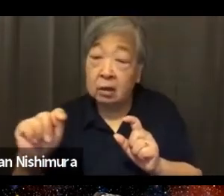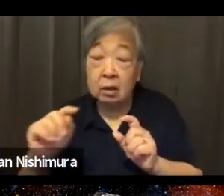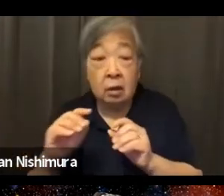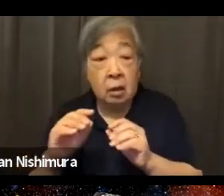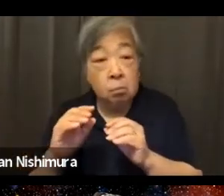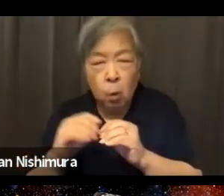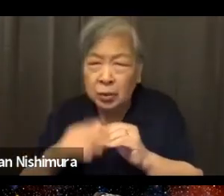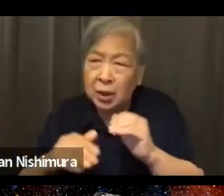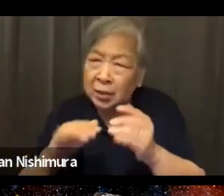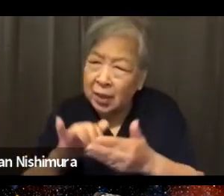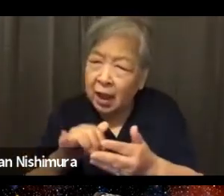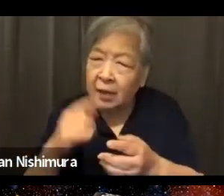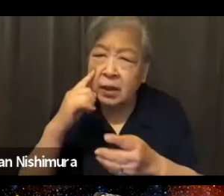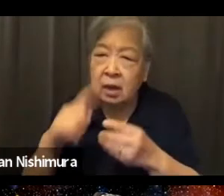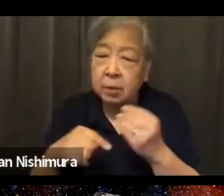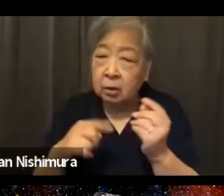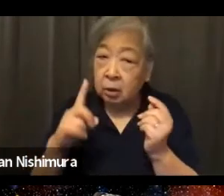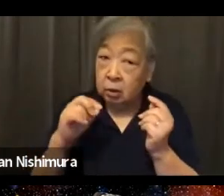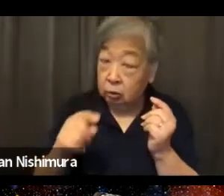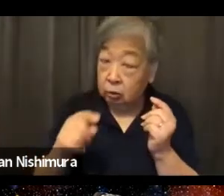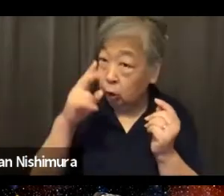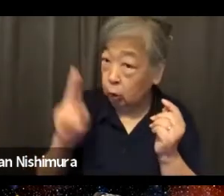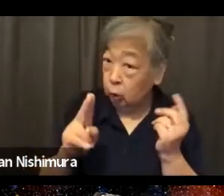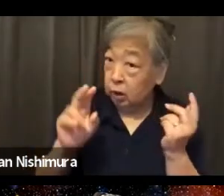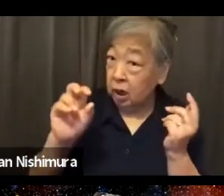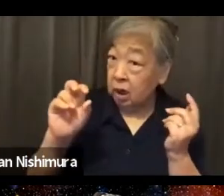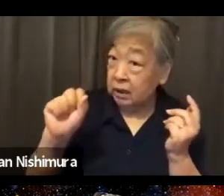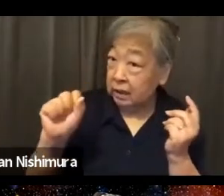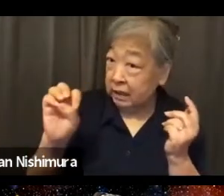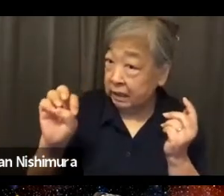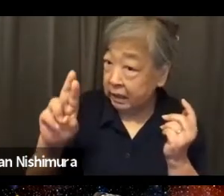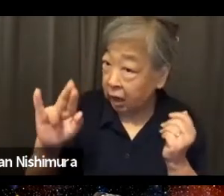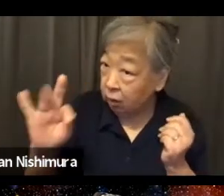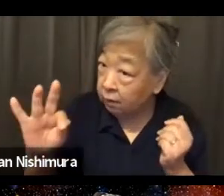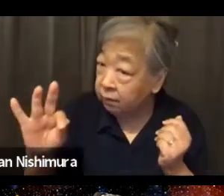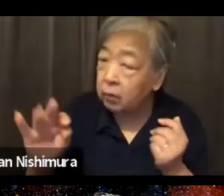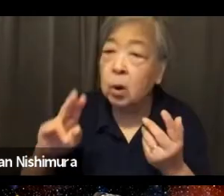about do you use a Serif or Sans Serif font, and what does that look like for a student